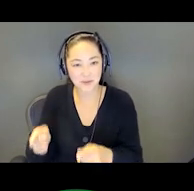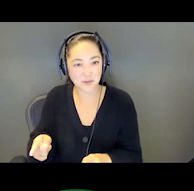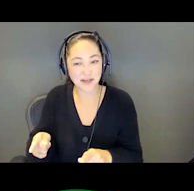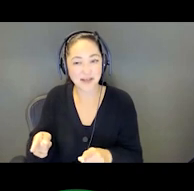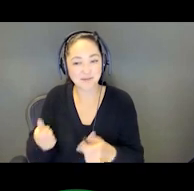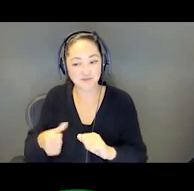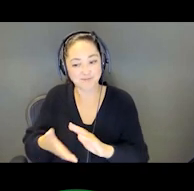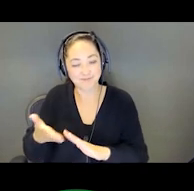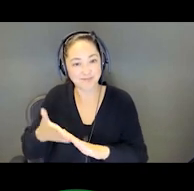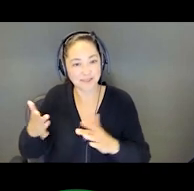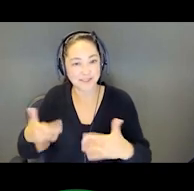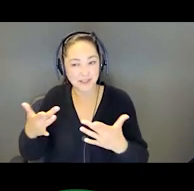in the, other organizations.